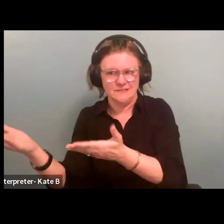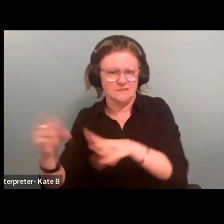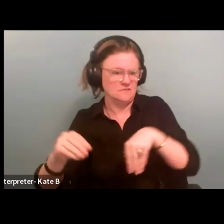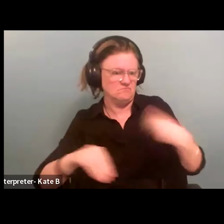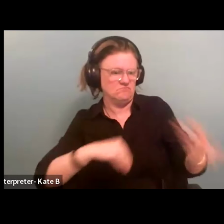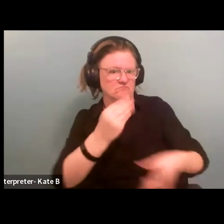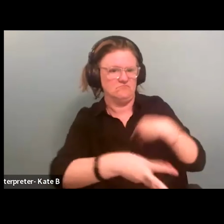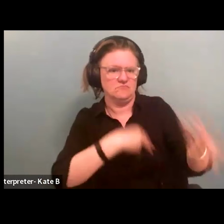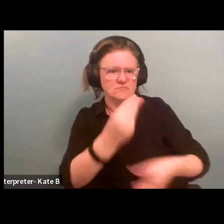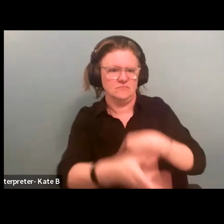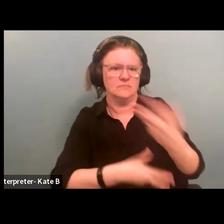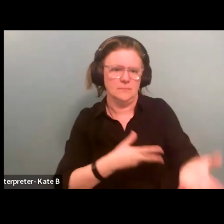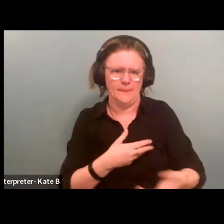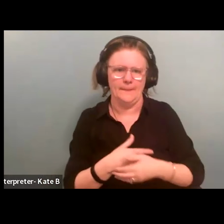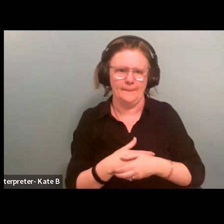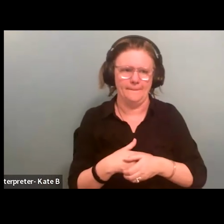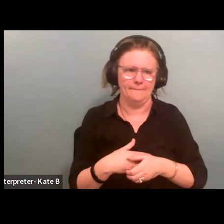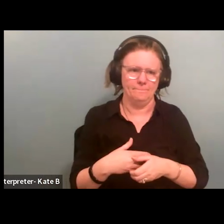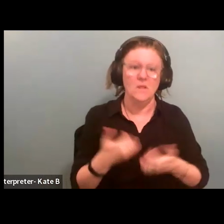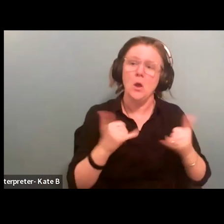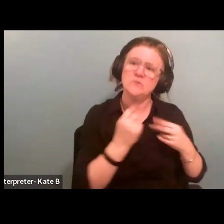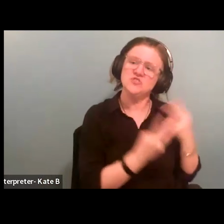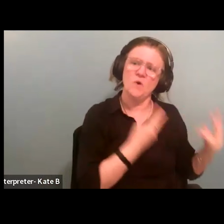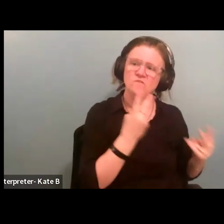And we still go out and visit with those individuals.